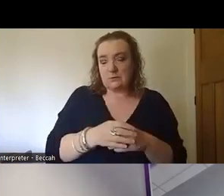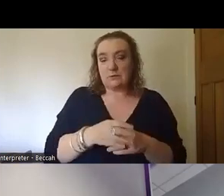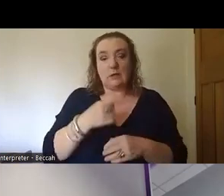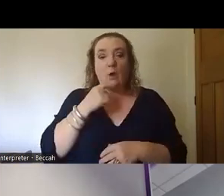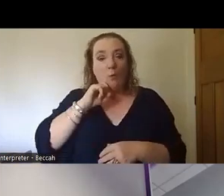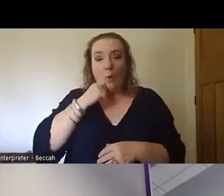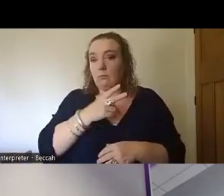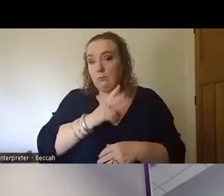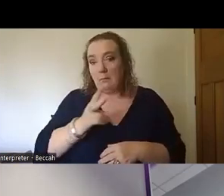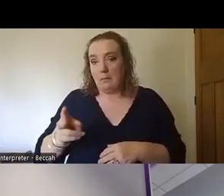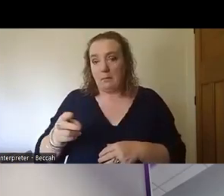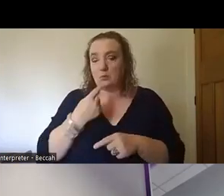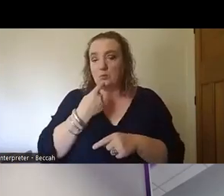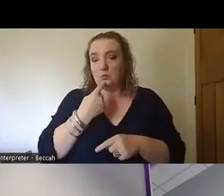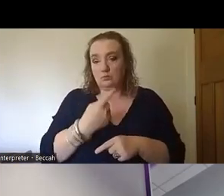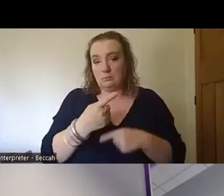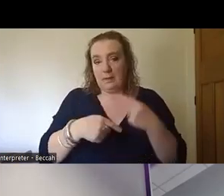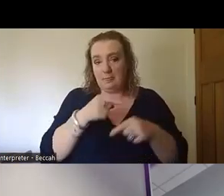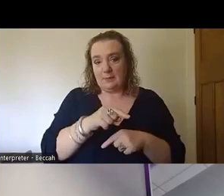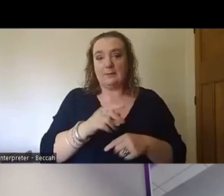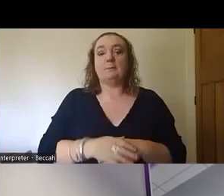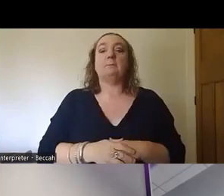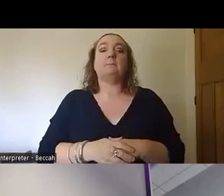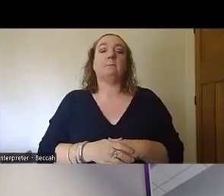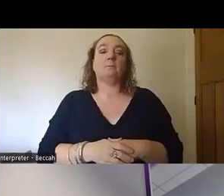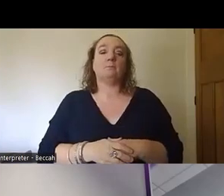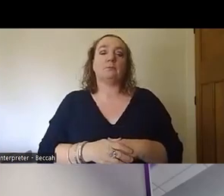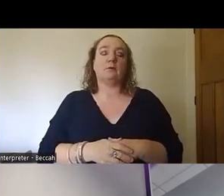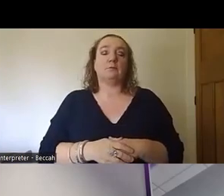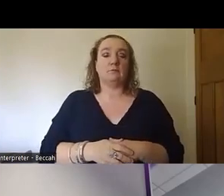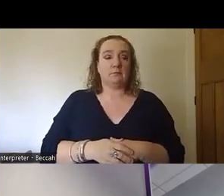but to really provide a bit of a deeper lens.